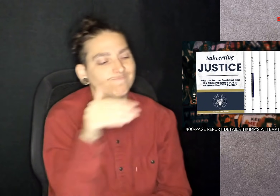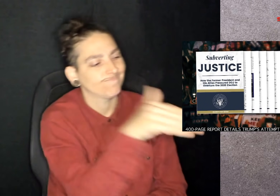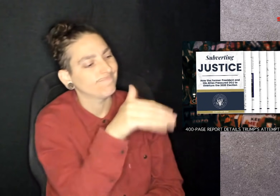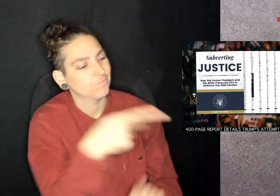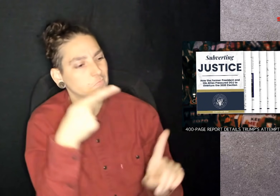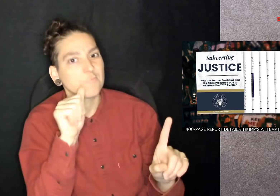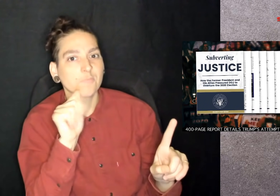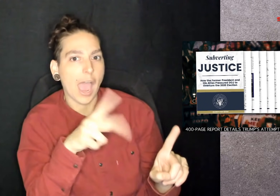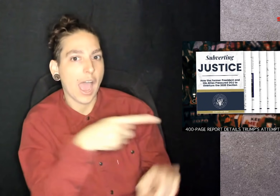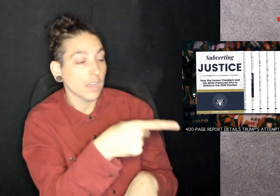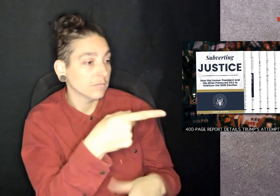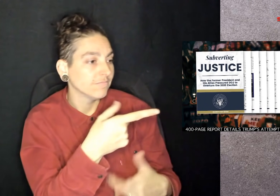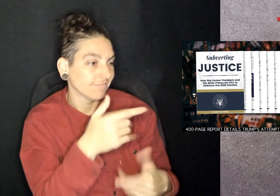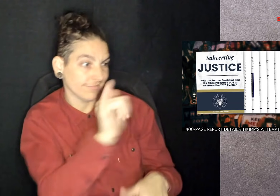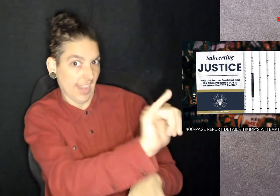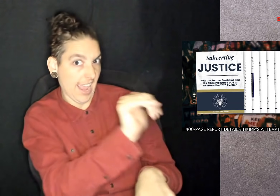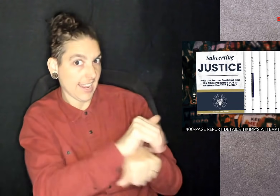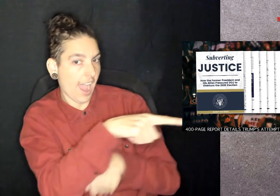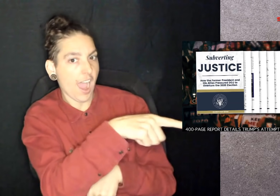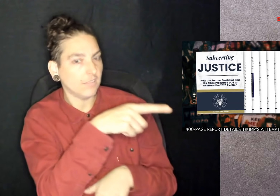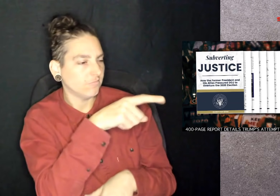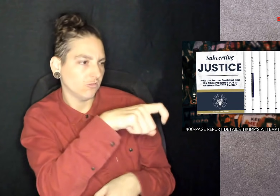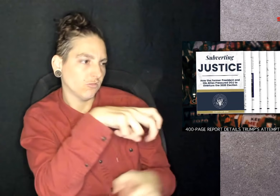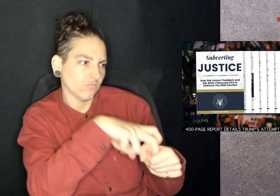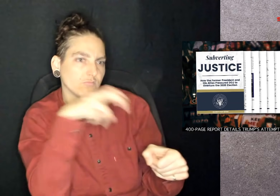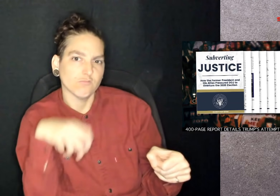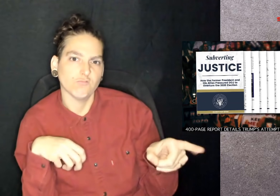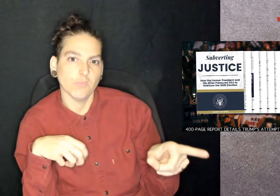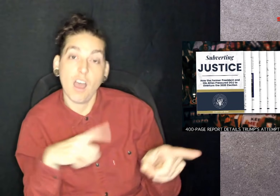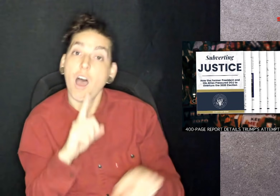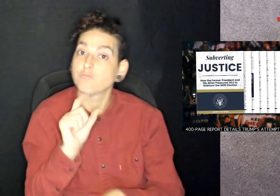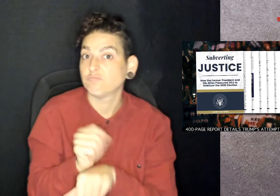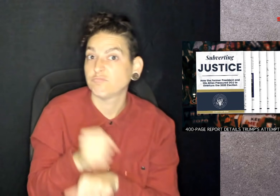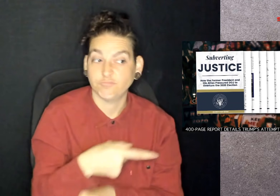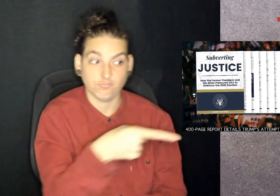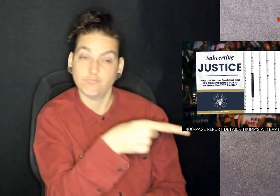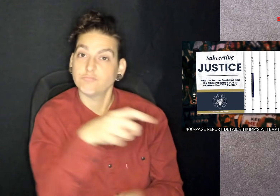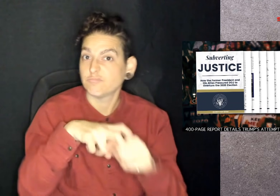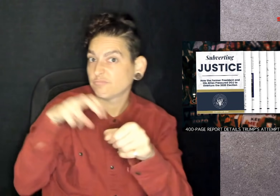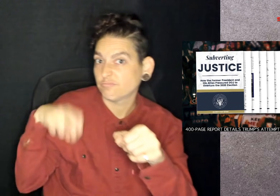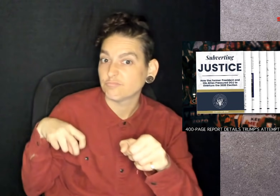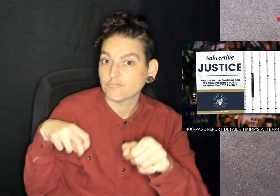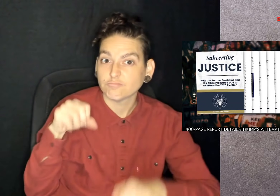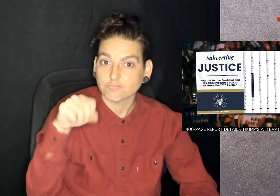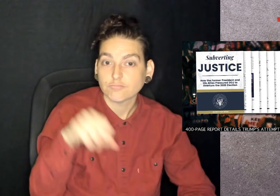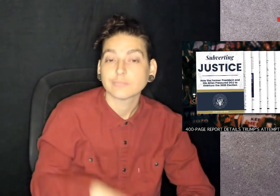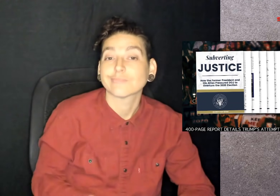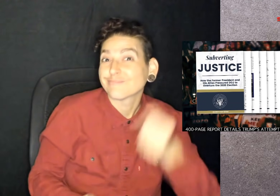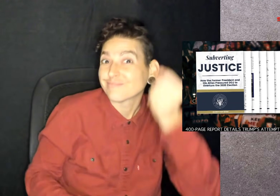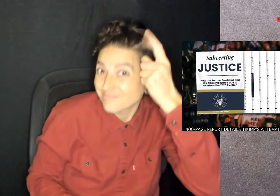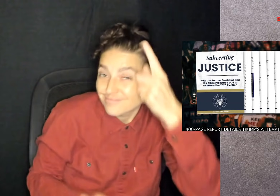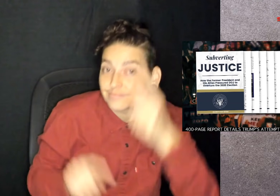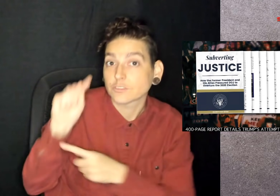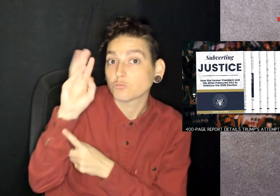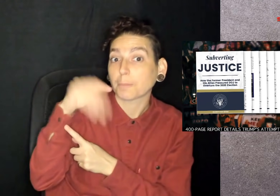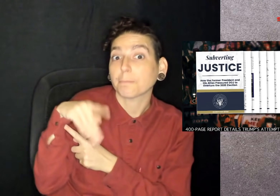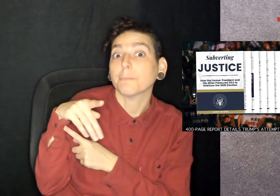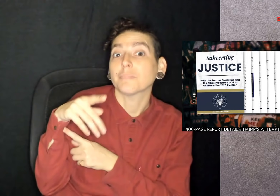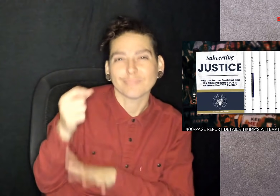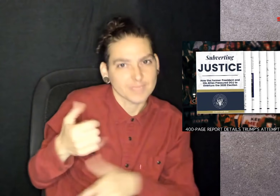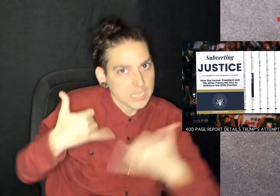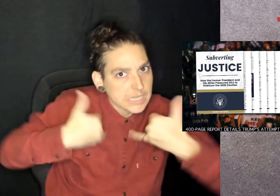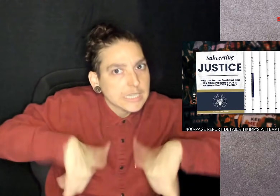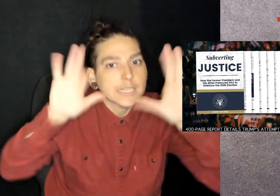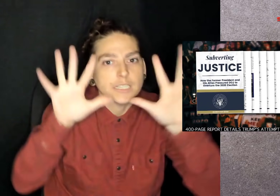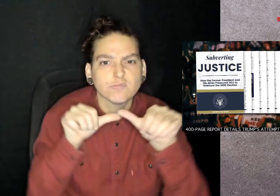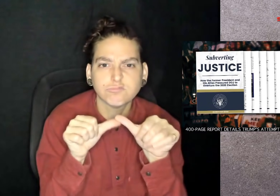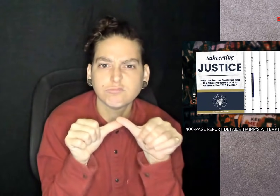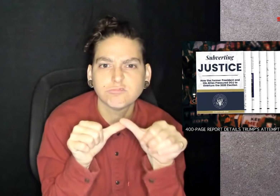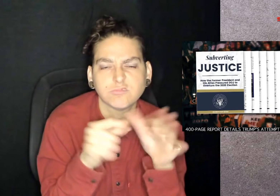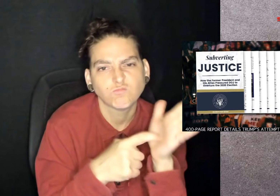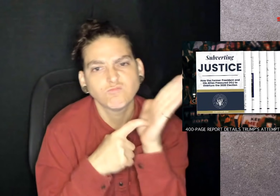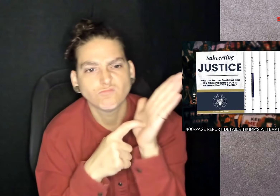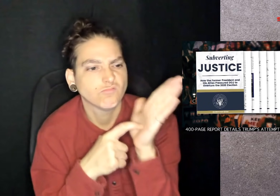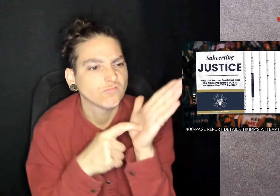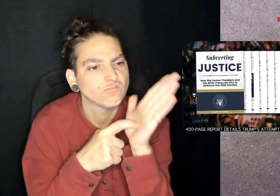Richard Donoghue to call Pak that night to tell them to resign and he did still Trump